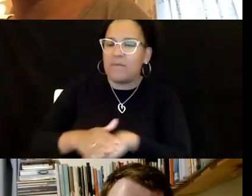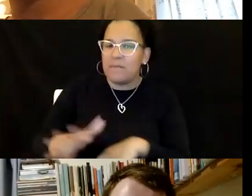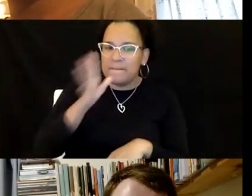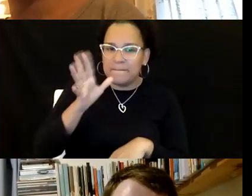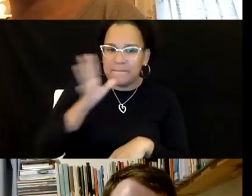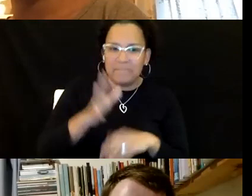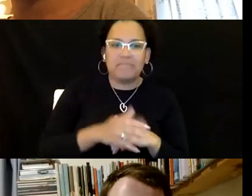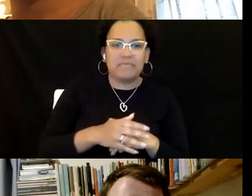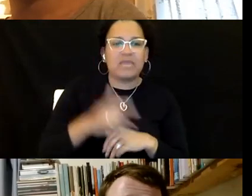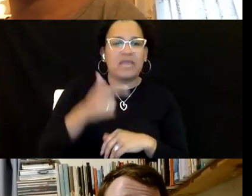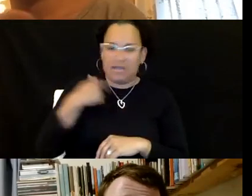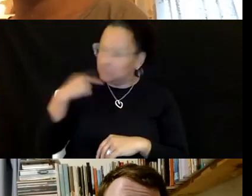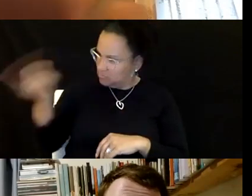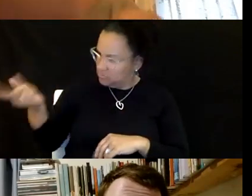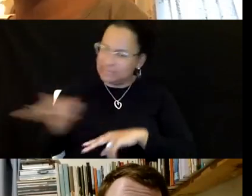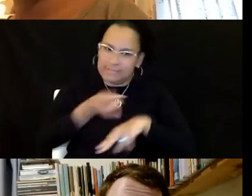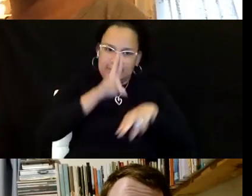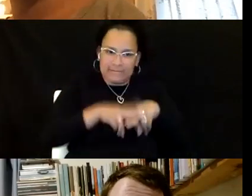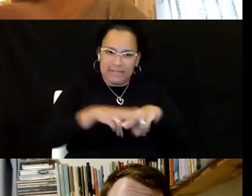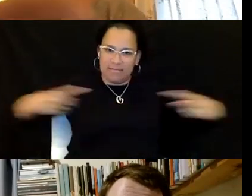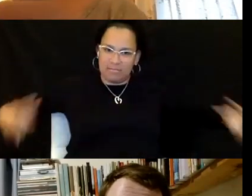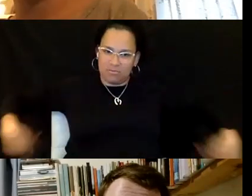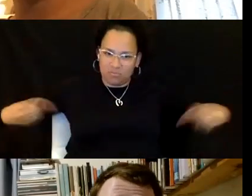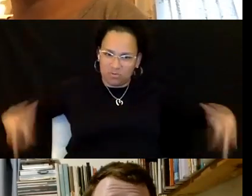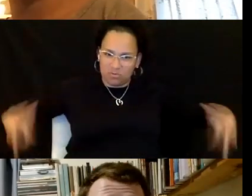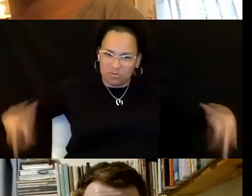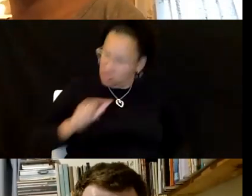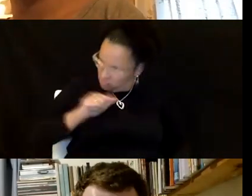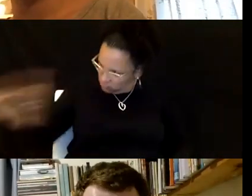Karl Knights (he/him): I sit her in the Chair. Karl Knights (he/him): You have a go.